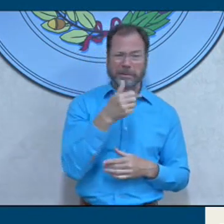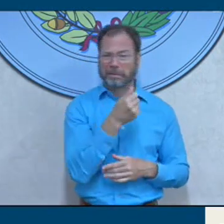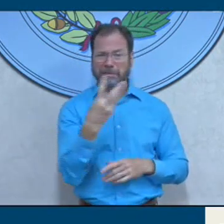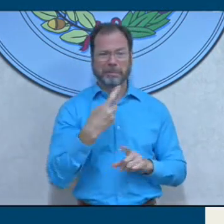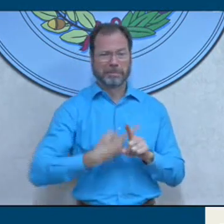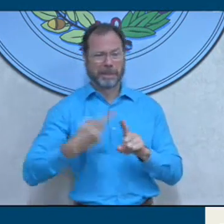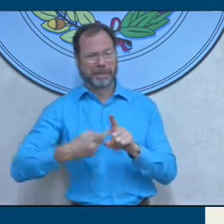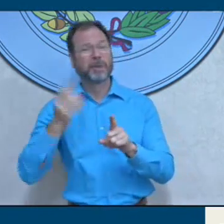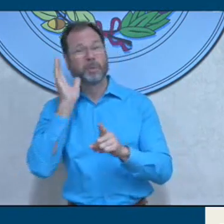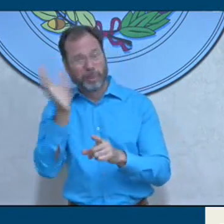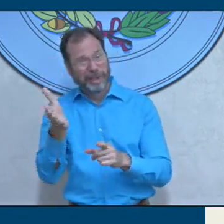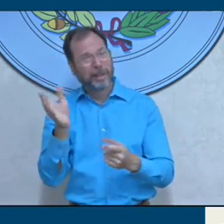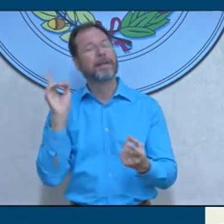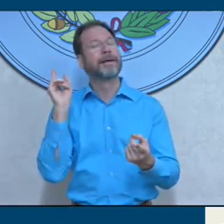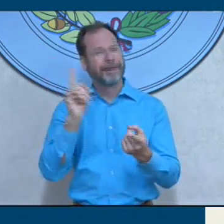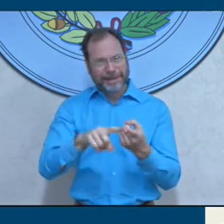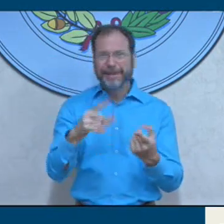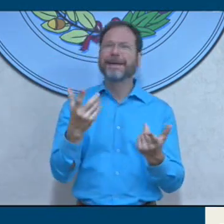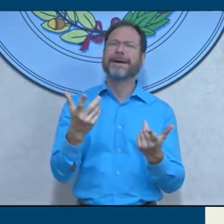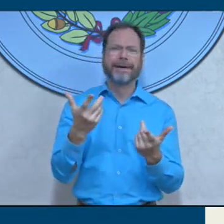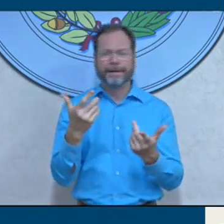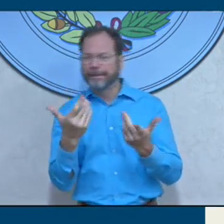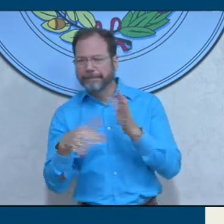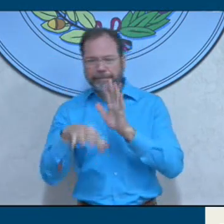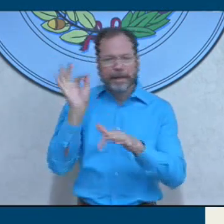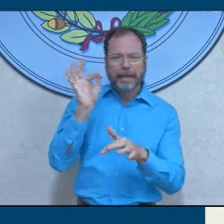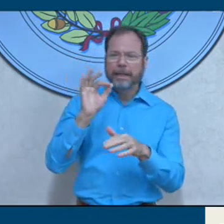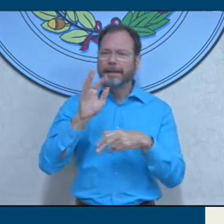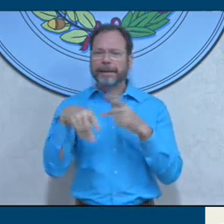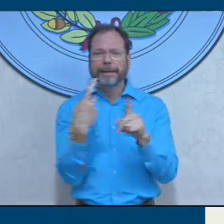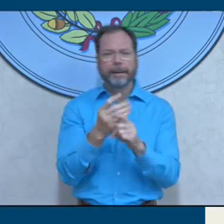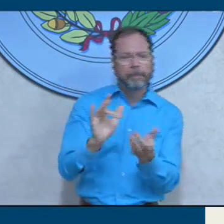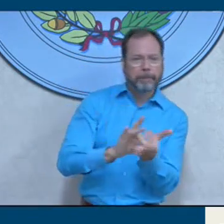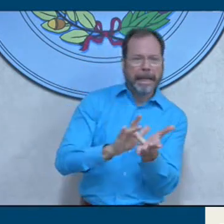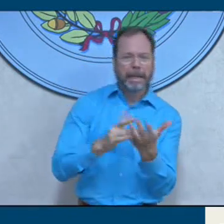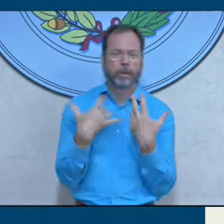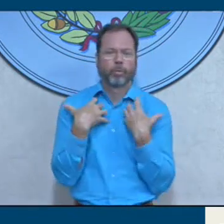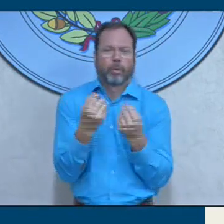ACROSS THE ENTIRE WORLD. AND THIS IS GOING TO CONTINUE TO BE THE CASE FOR AT LEAST A FEW